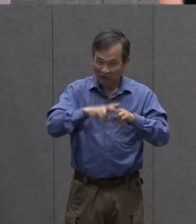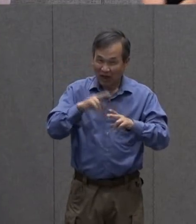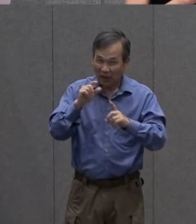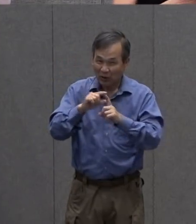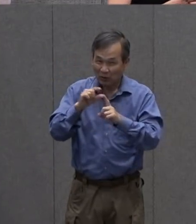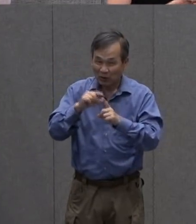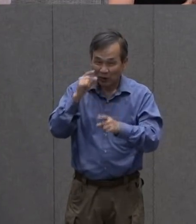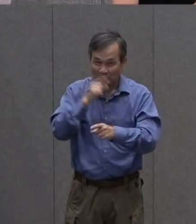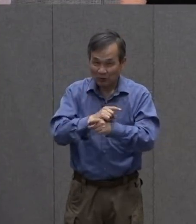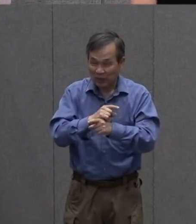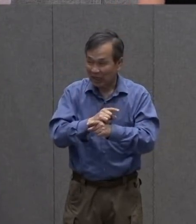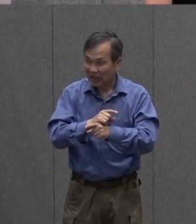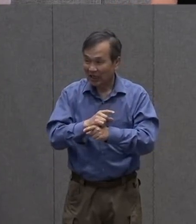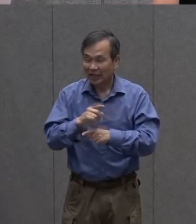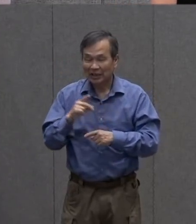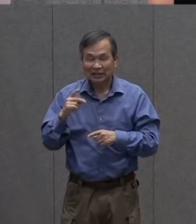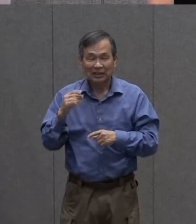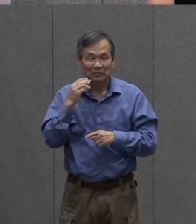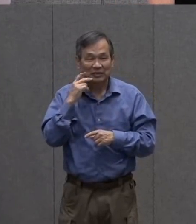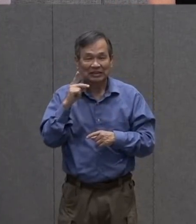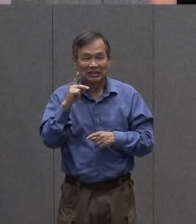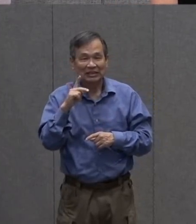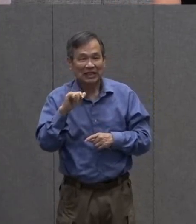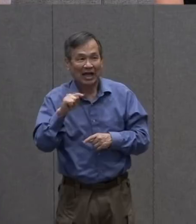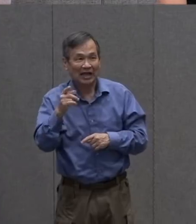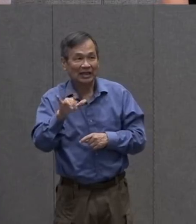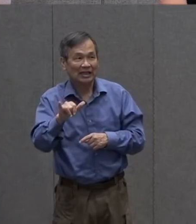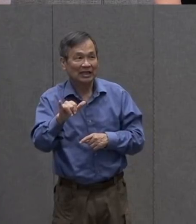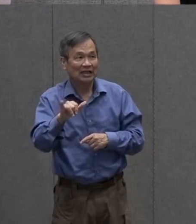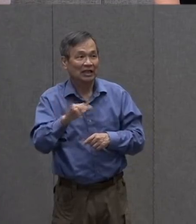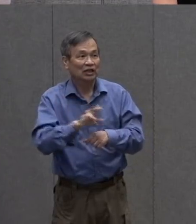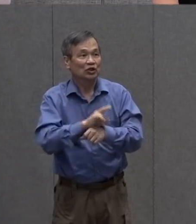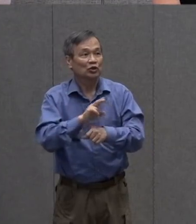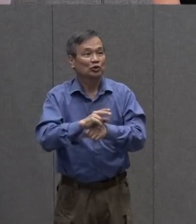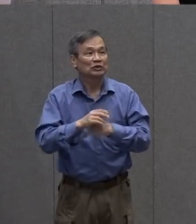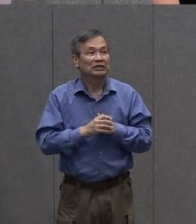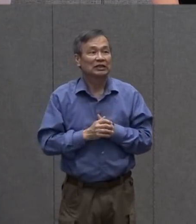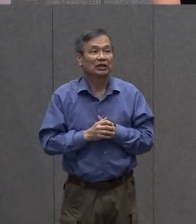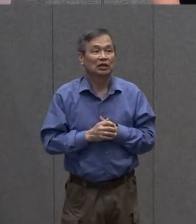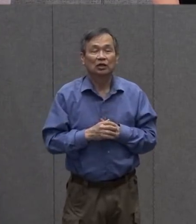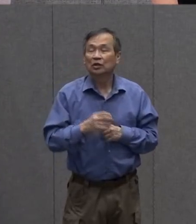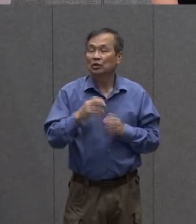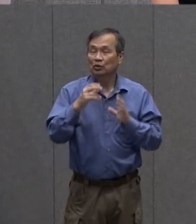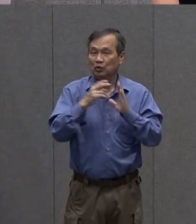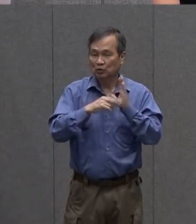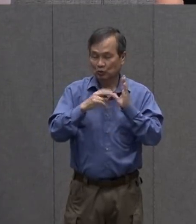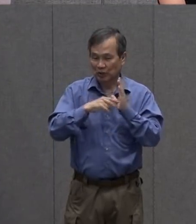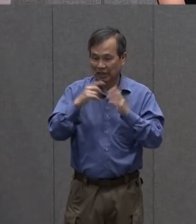that Miss Kathy used when we read about Rosie Revere, Engineer.